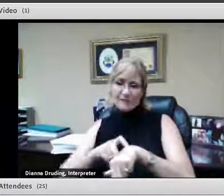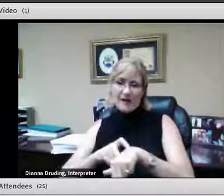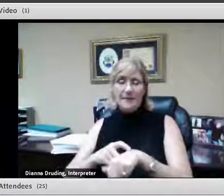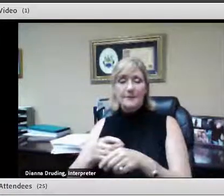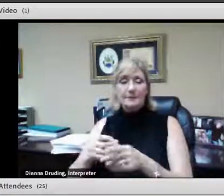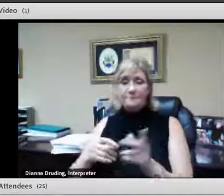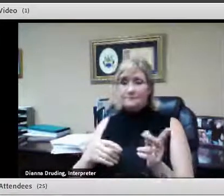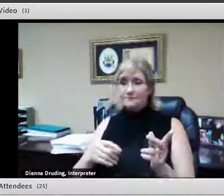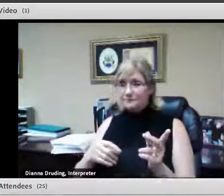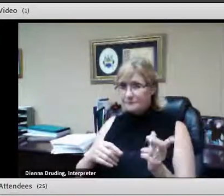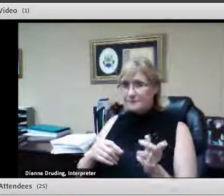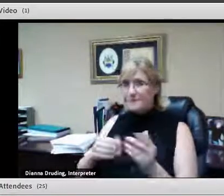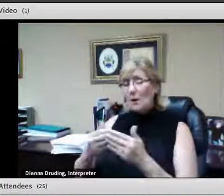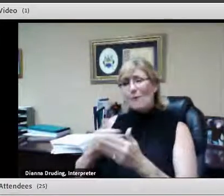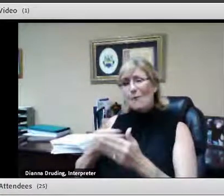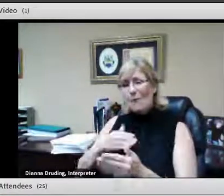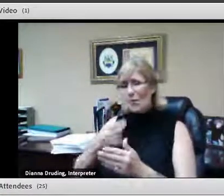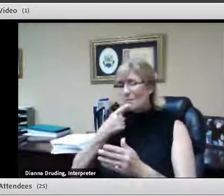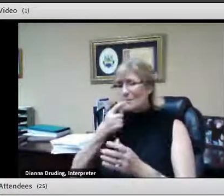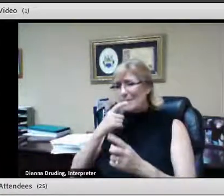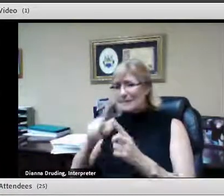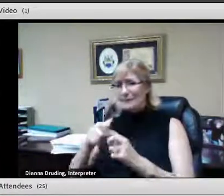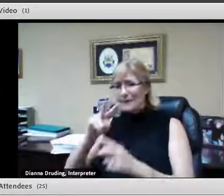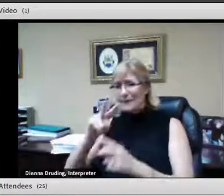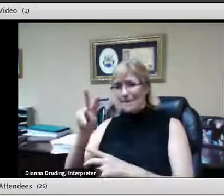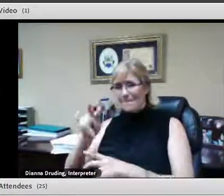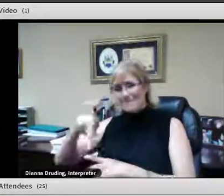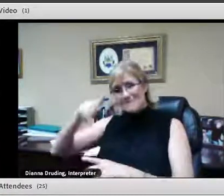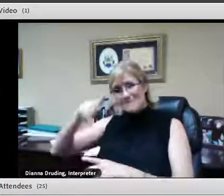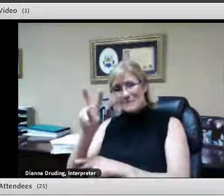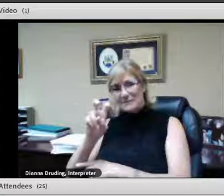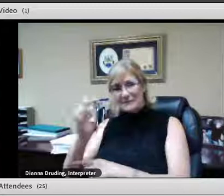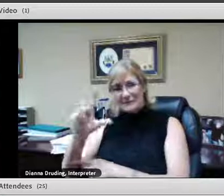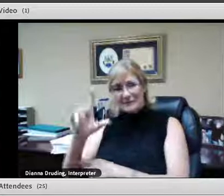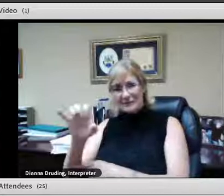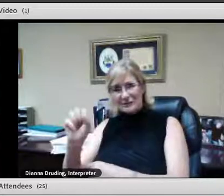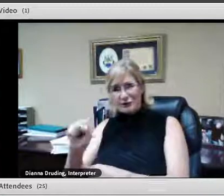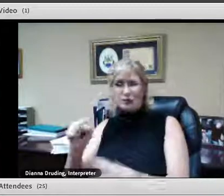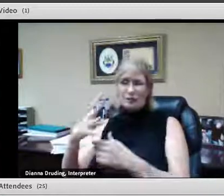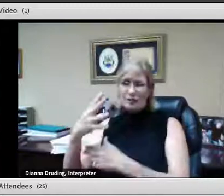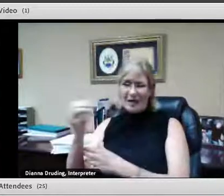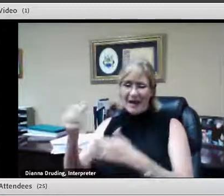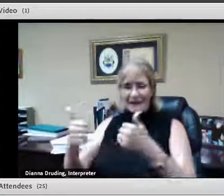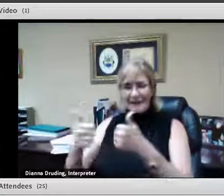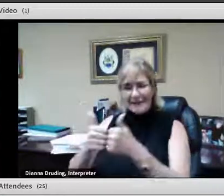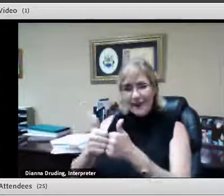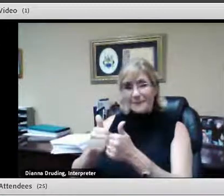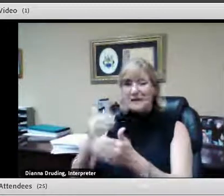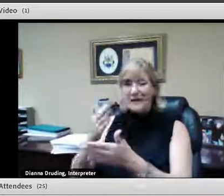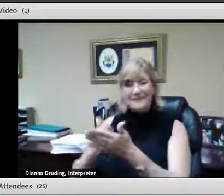the puzzles and the games slide here, also, some of the kids in our program created their own game.